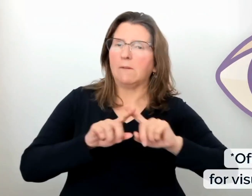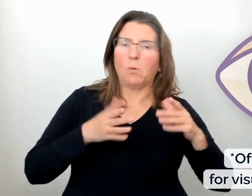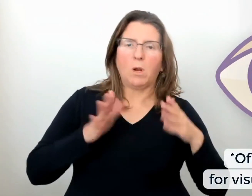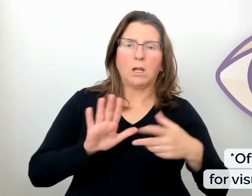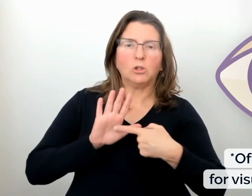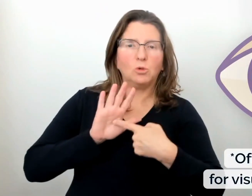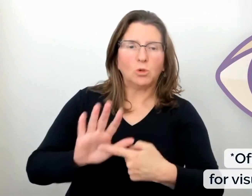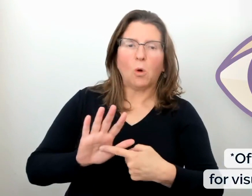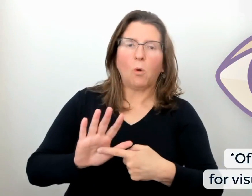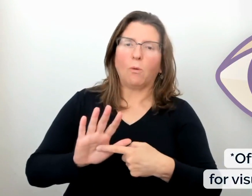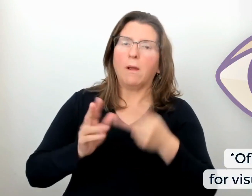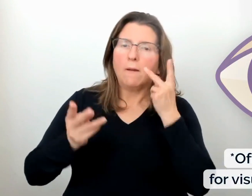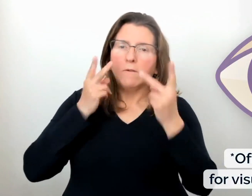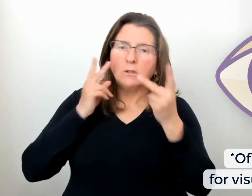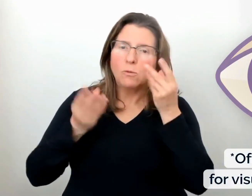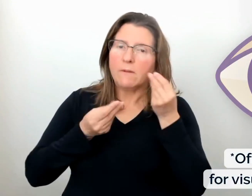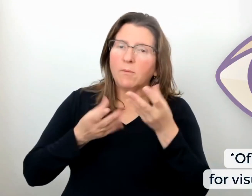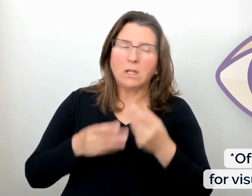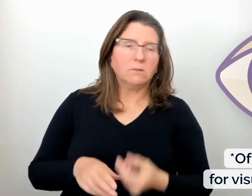Offer alternatives for visual information.